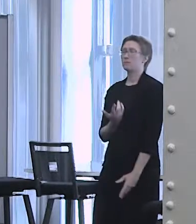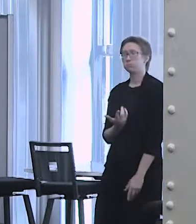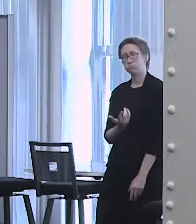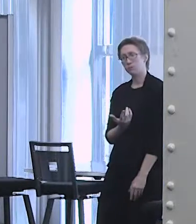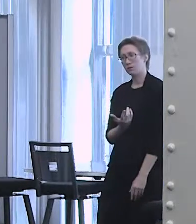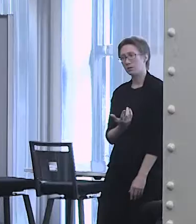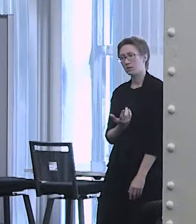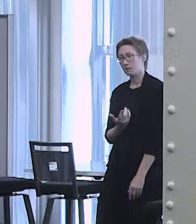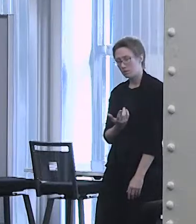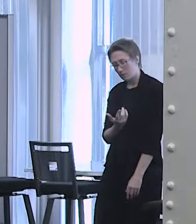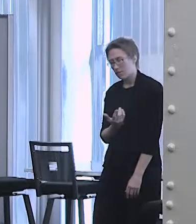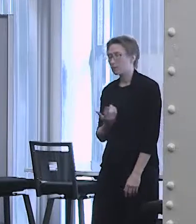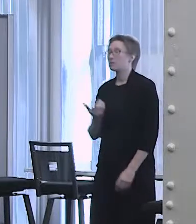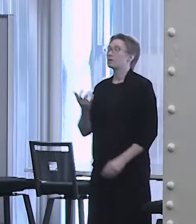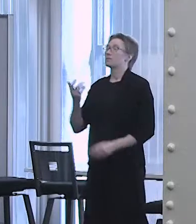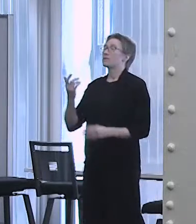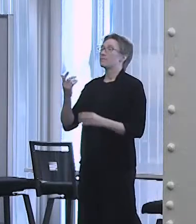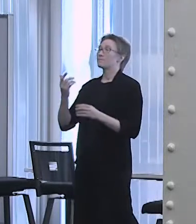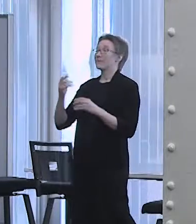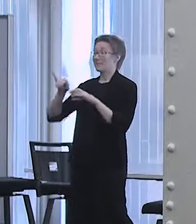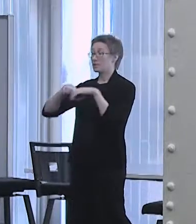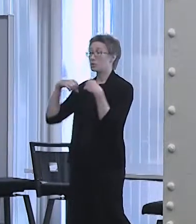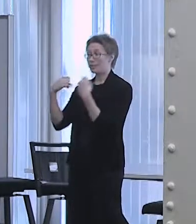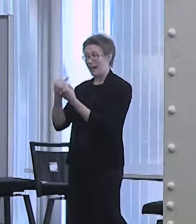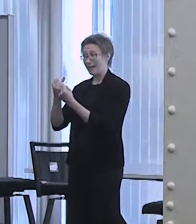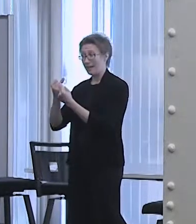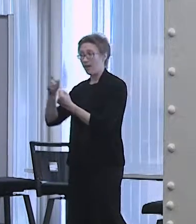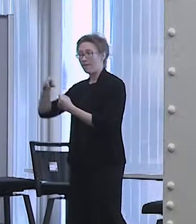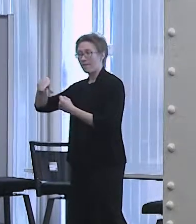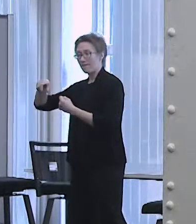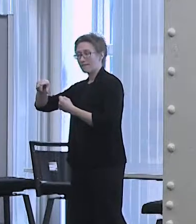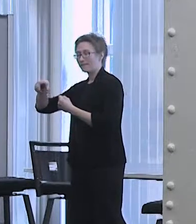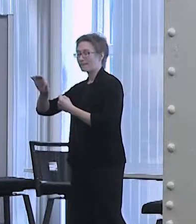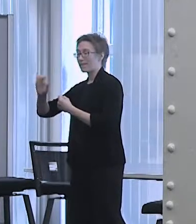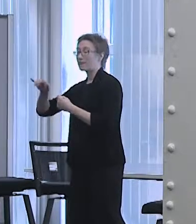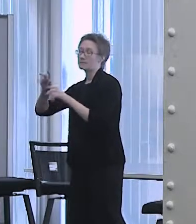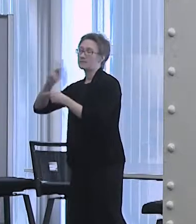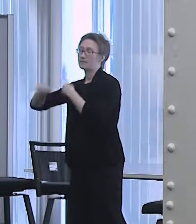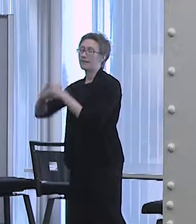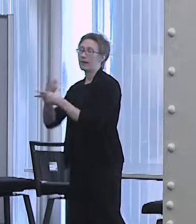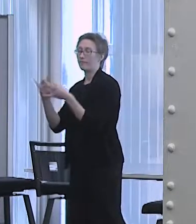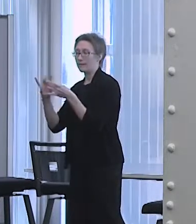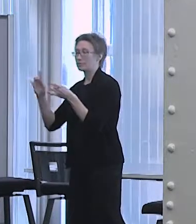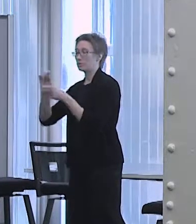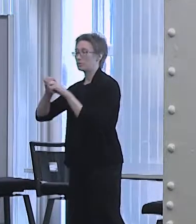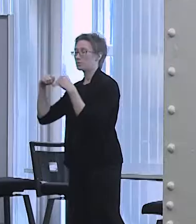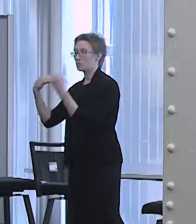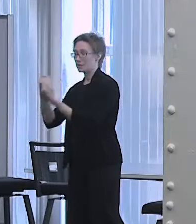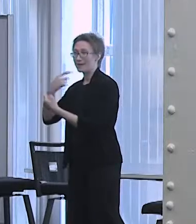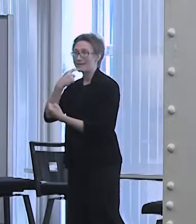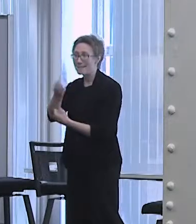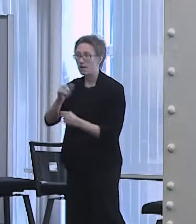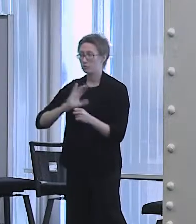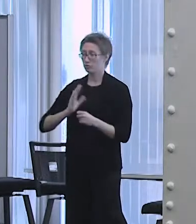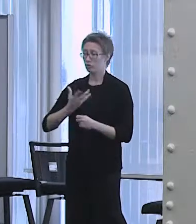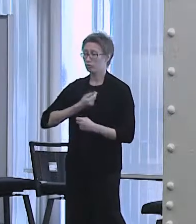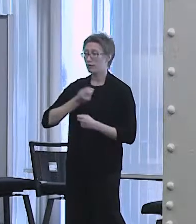when they live in hostile environments. When they see these politicians, these preachers, going on and on and on,